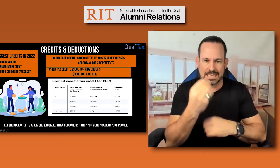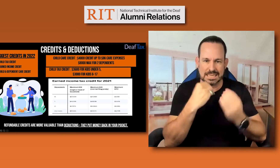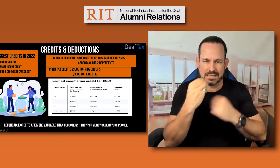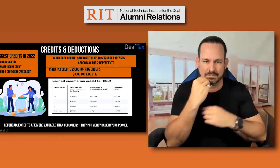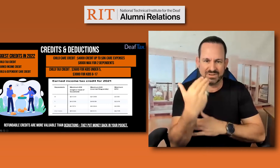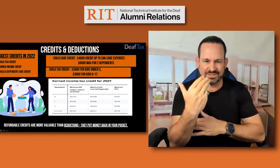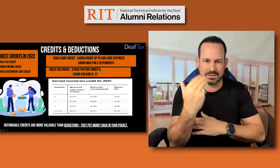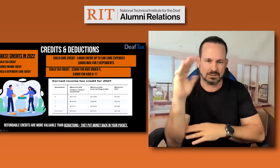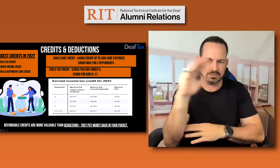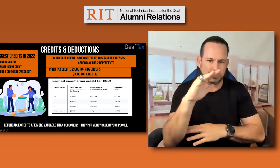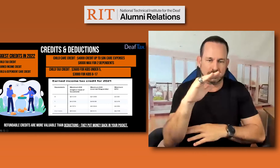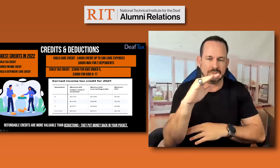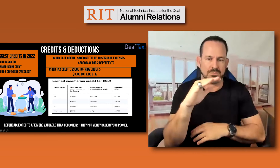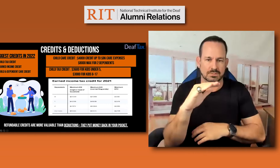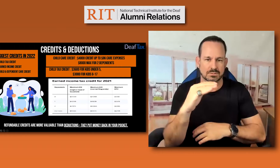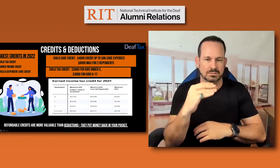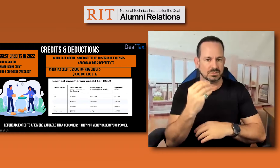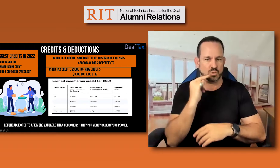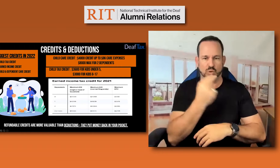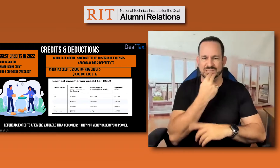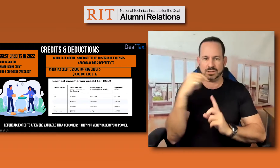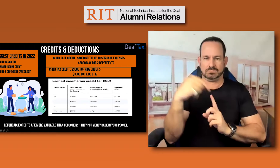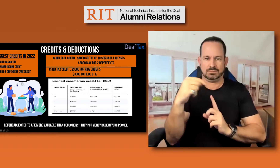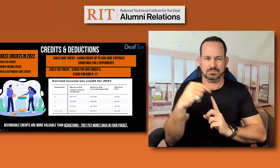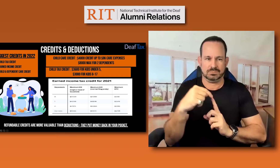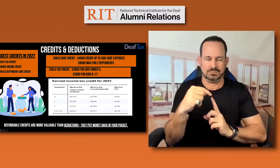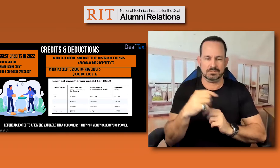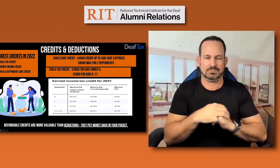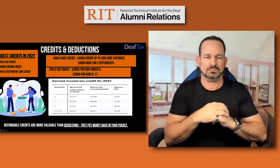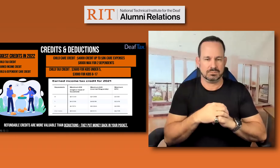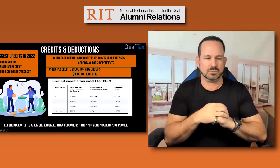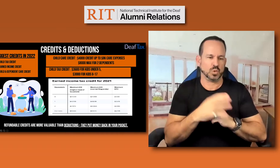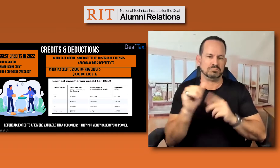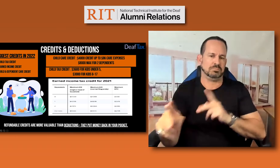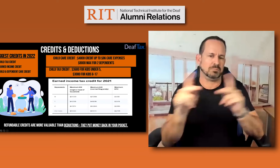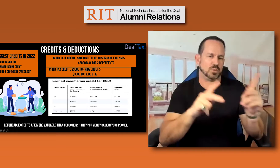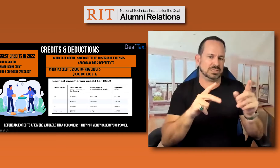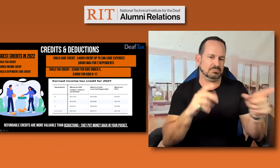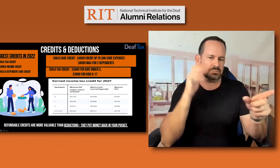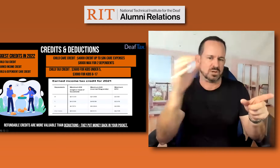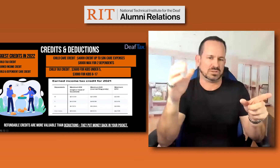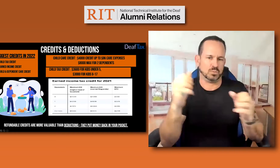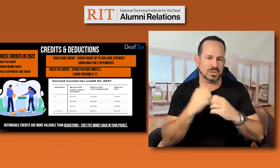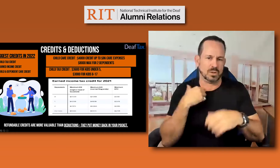specifically people who are food insecure